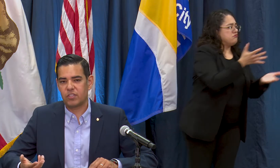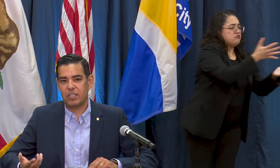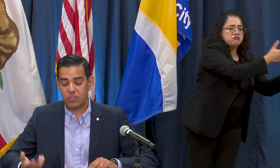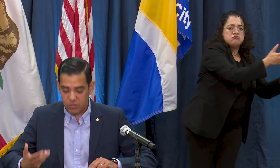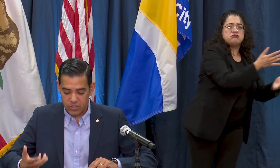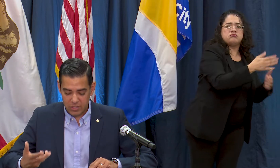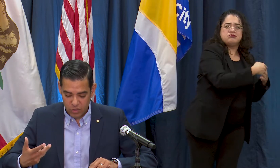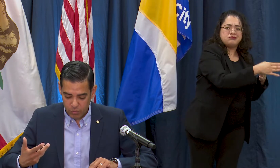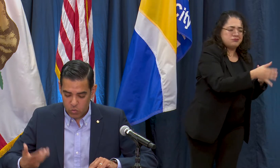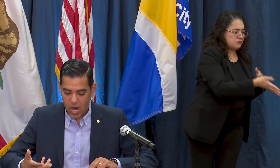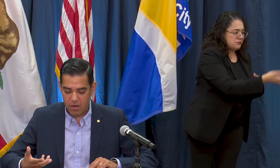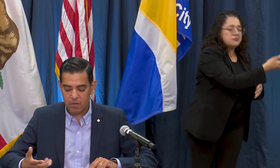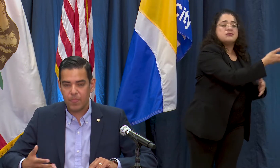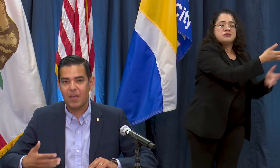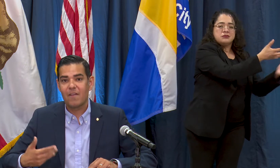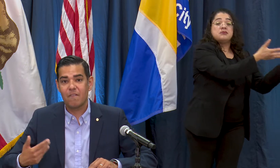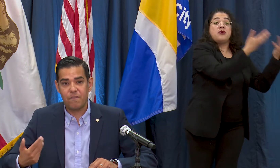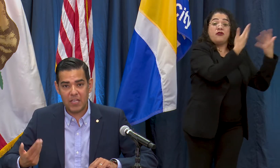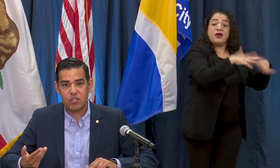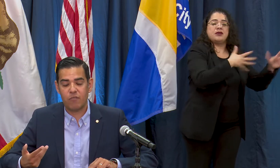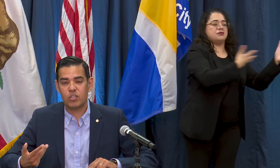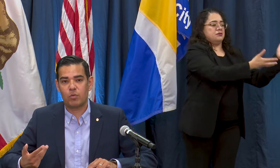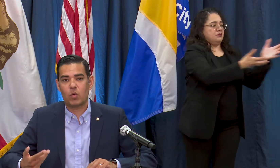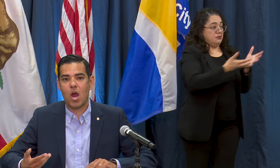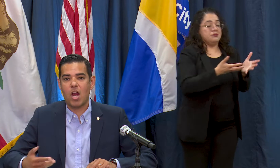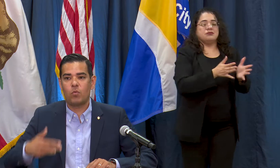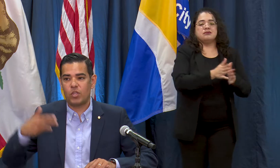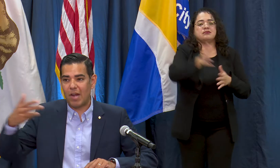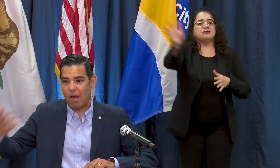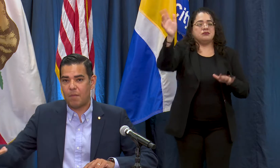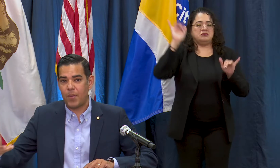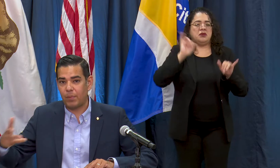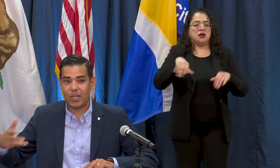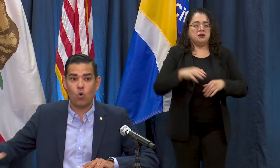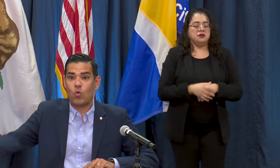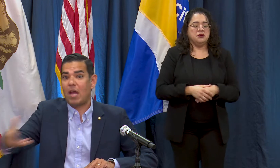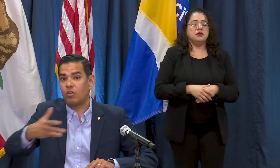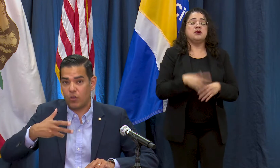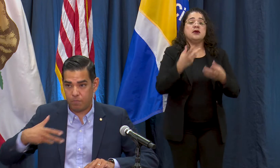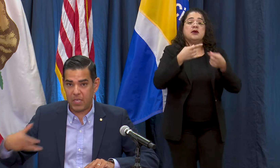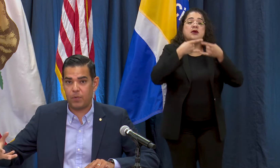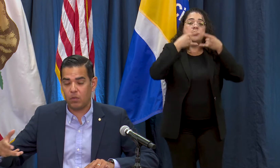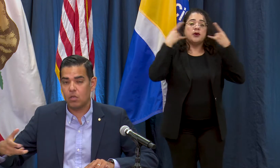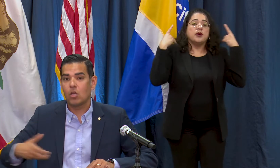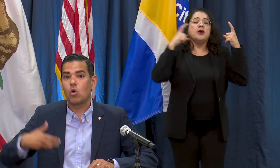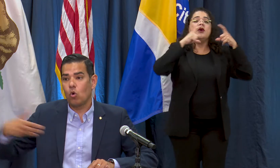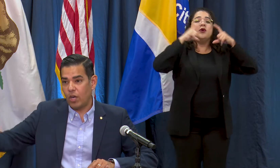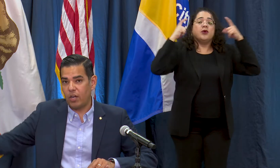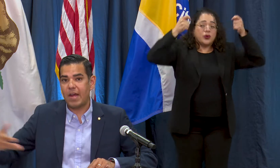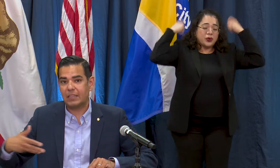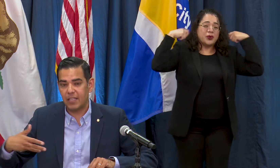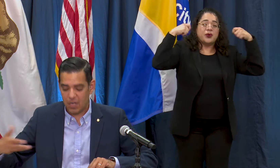is still required, face coverings are required when you're out in public around other people or interacting at a